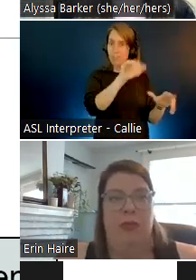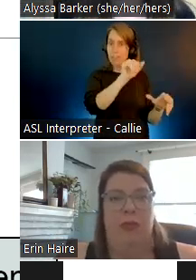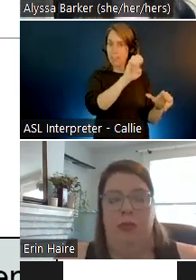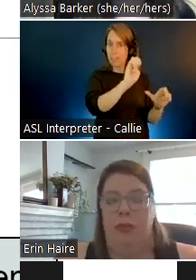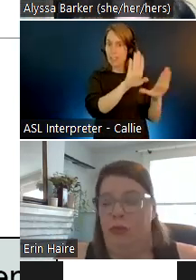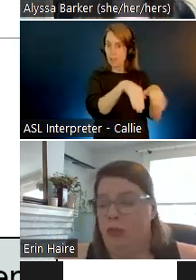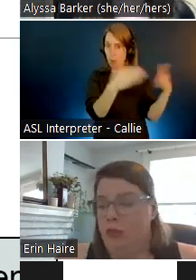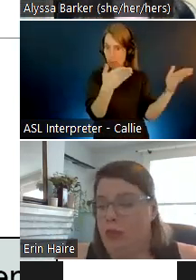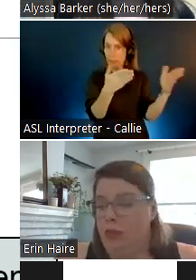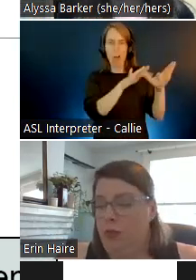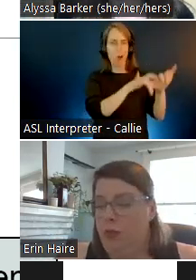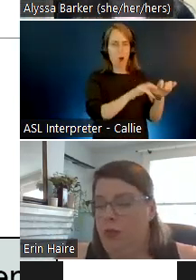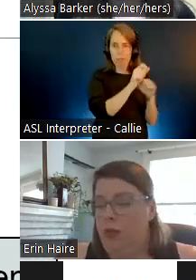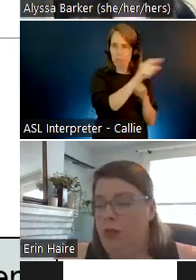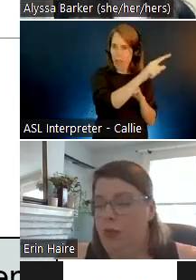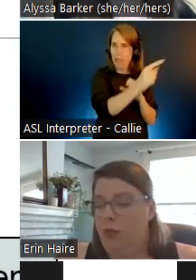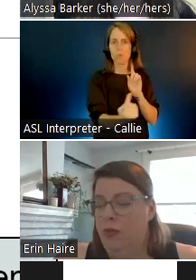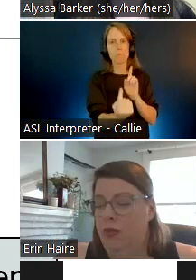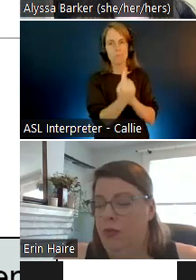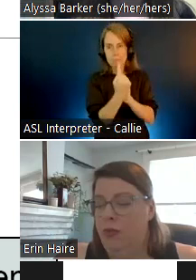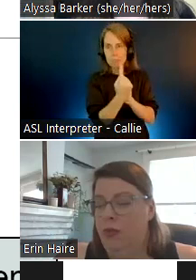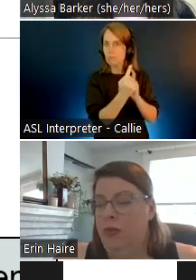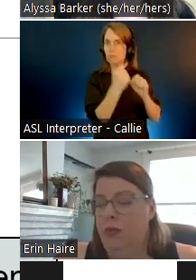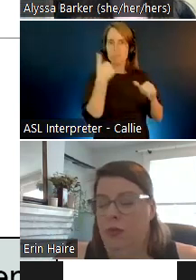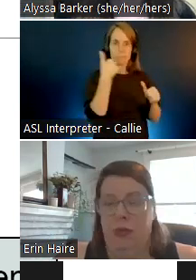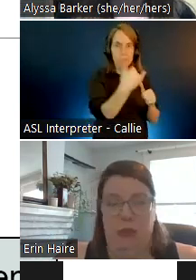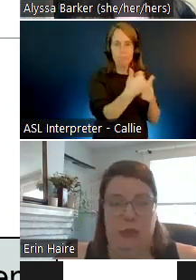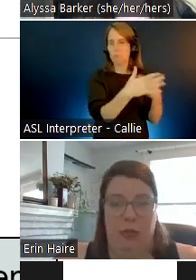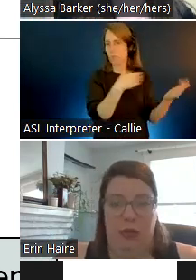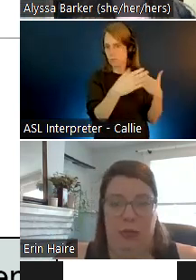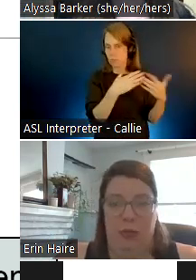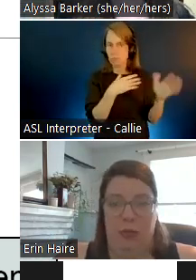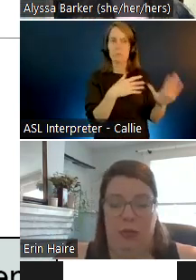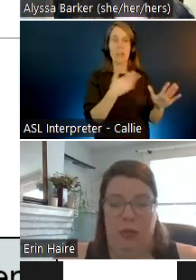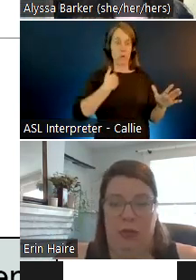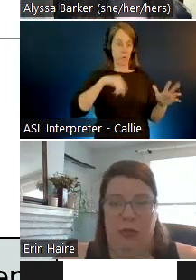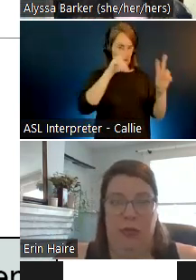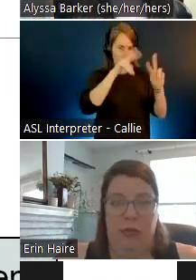is however you contact us if we determine we have jurisdiction then we will begin an investigation